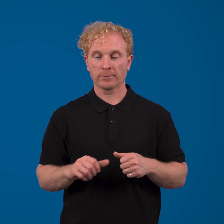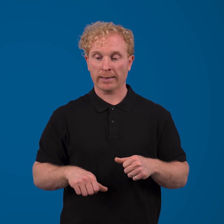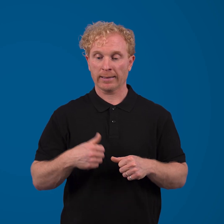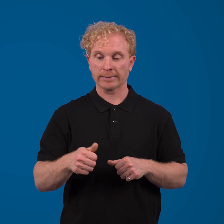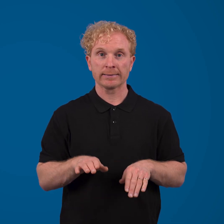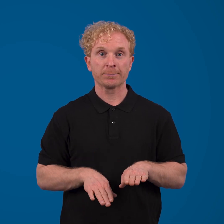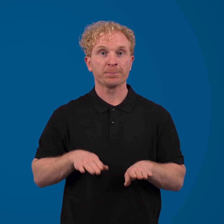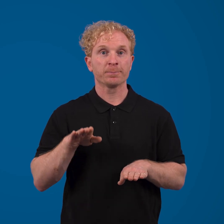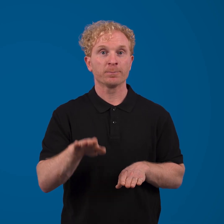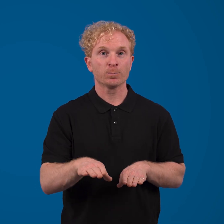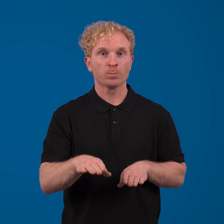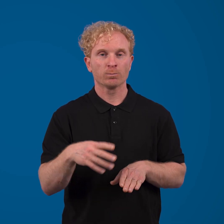Next Steps